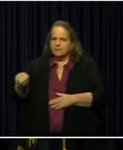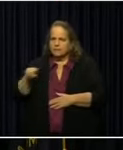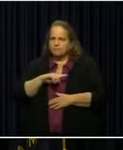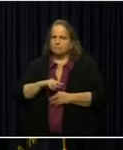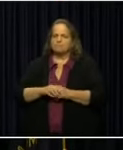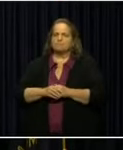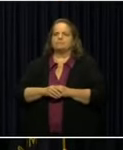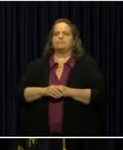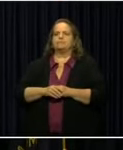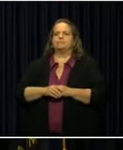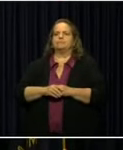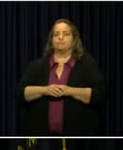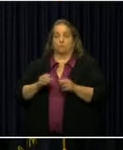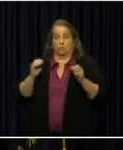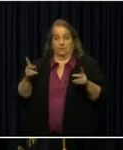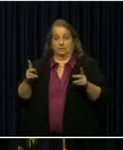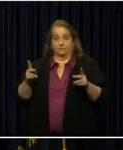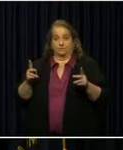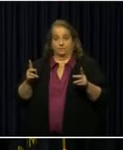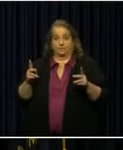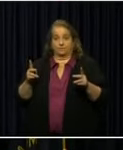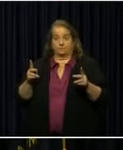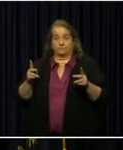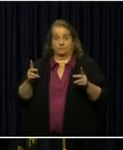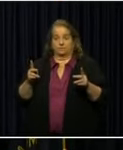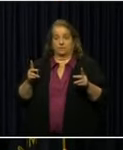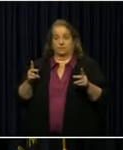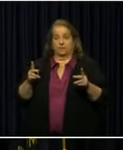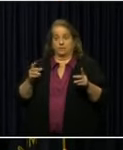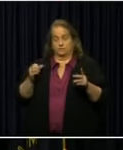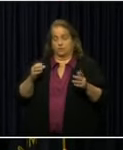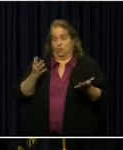OUR FRONTLINE HEALTH CARE WORKERS? WE SAY THEY'RE HEROS.